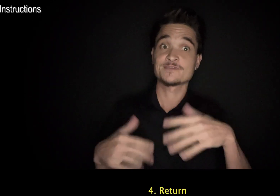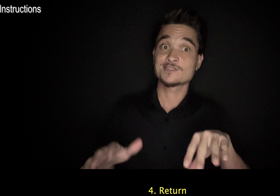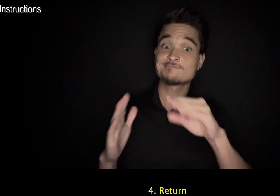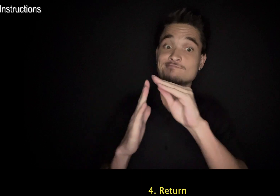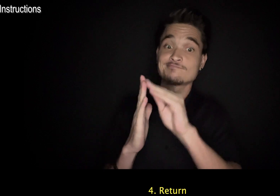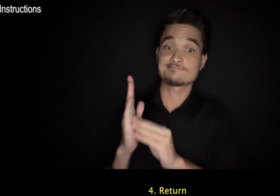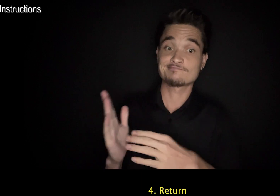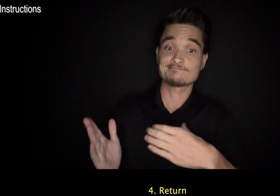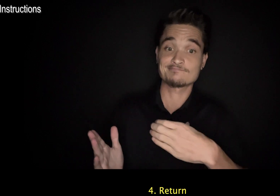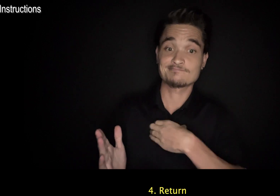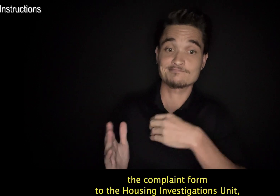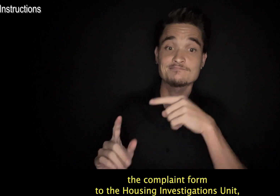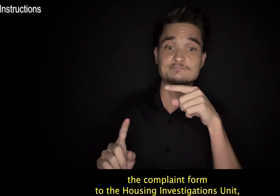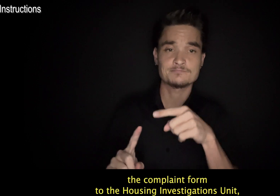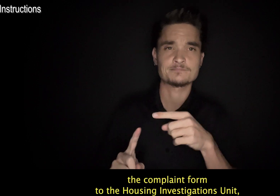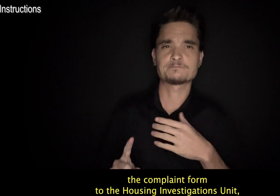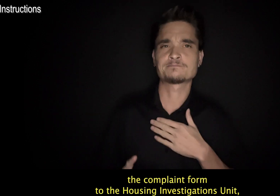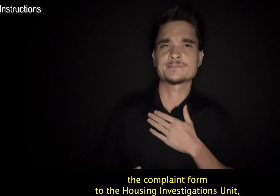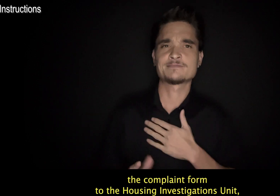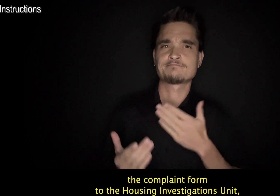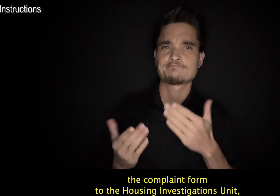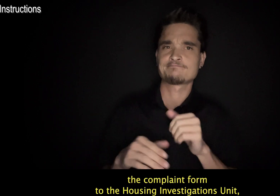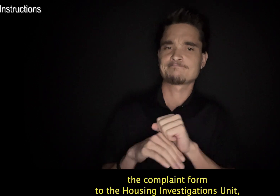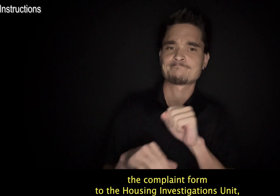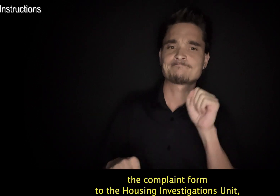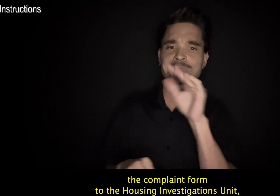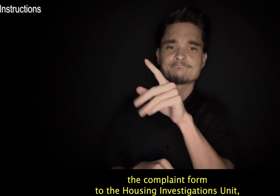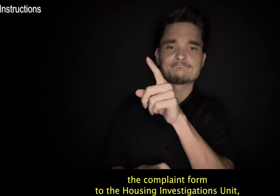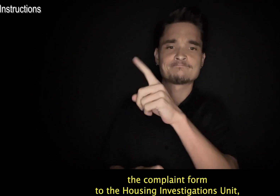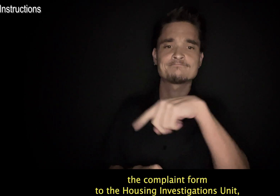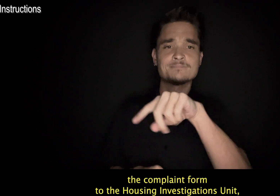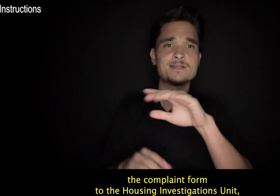4. Return the complaint form to the Housing Investigations Unit,